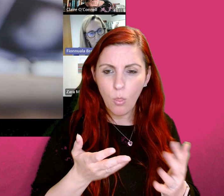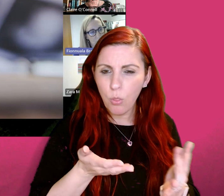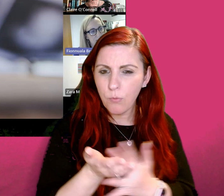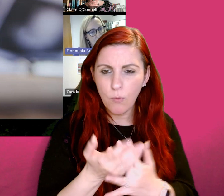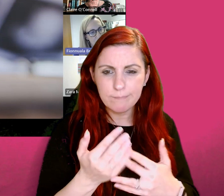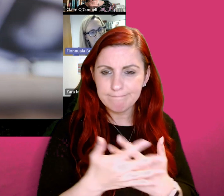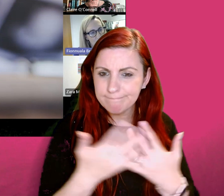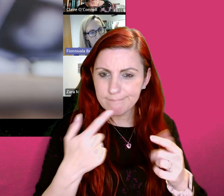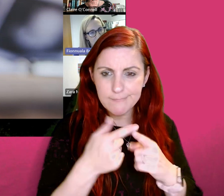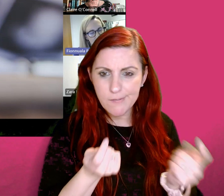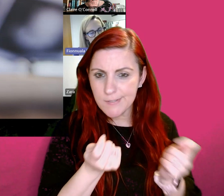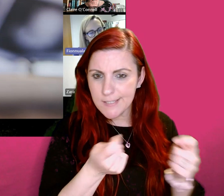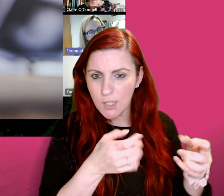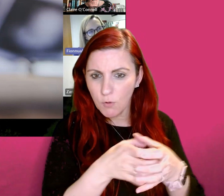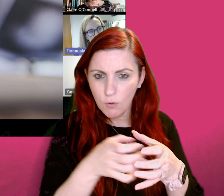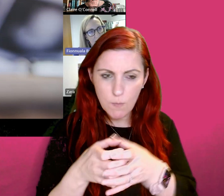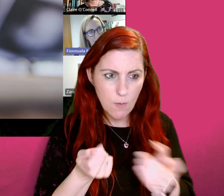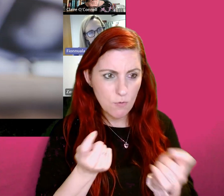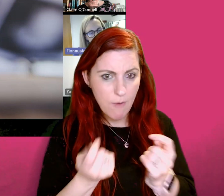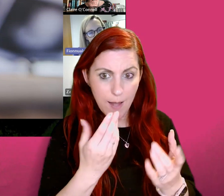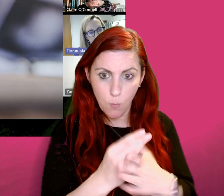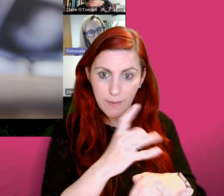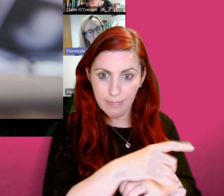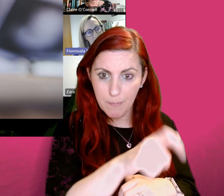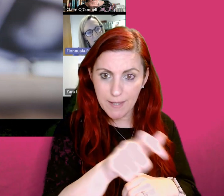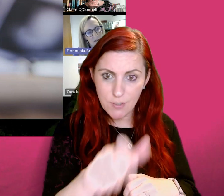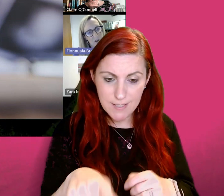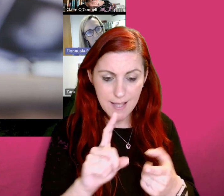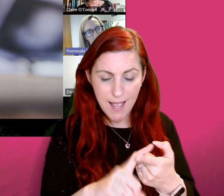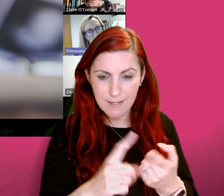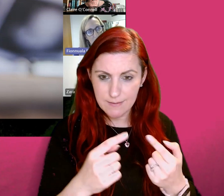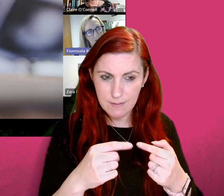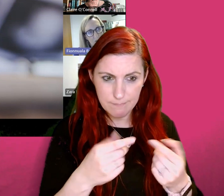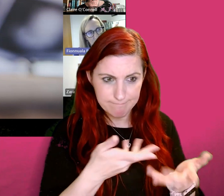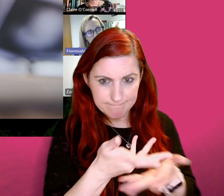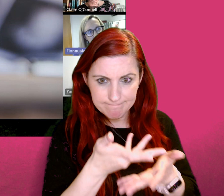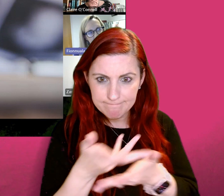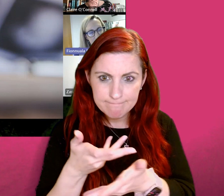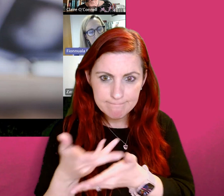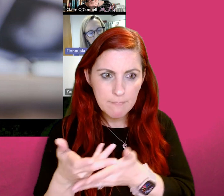groups that we ran with patients um and Eliza is going to give an overview of the sort of Breakfast